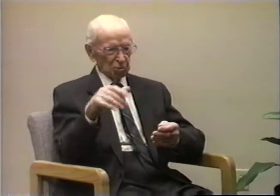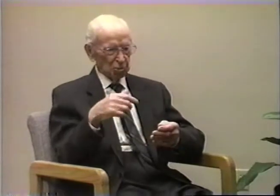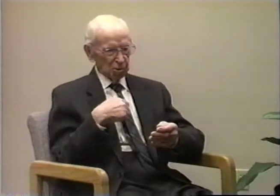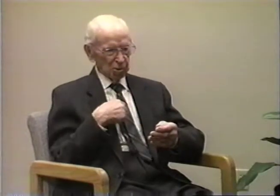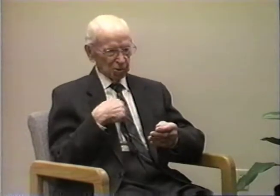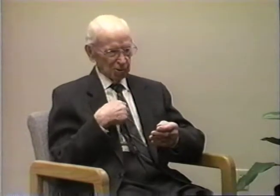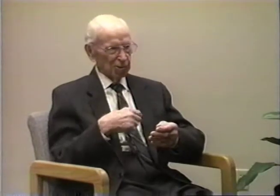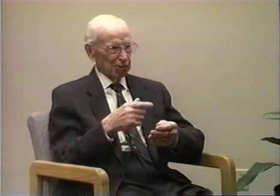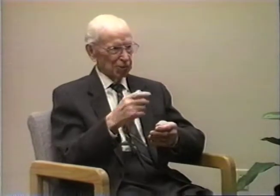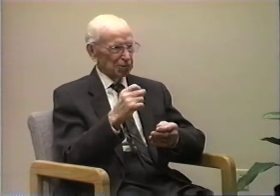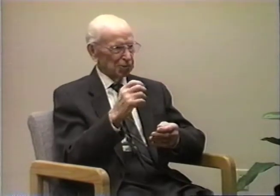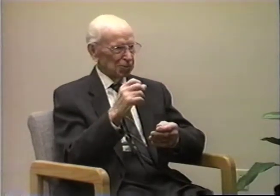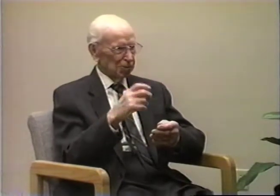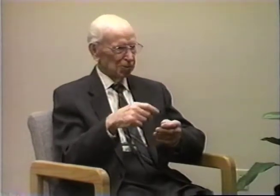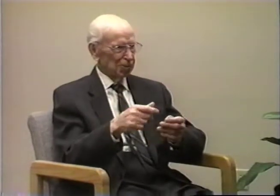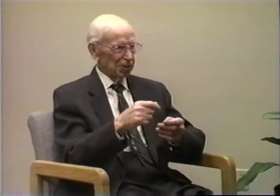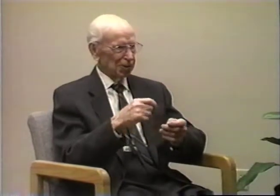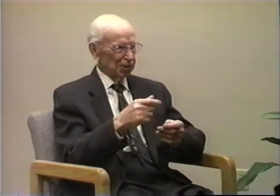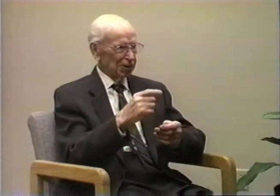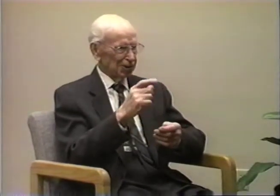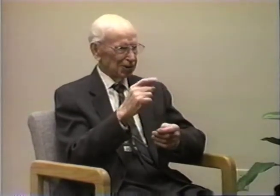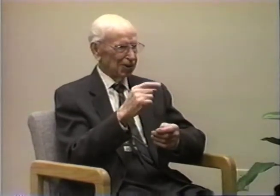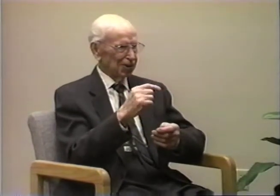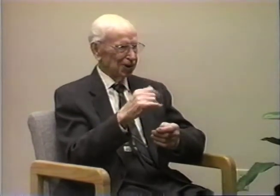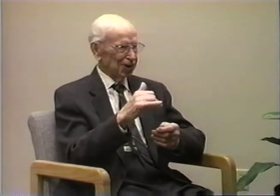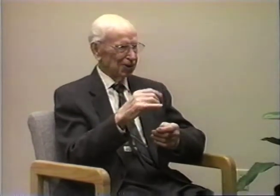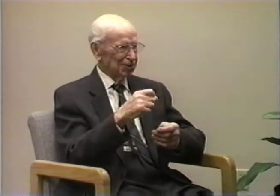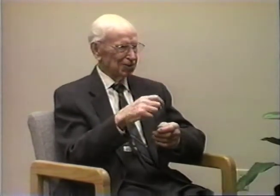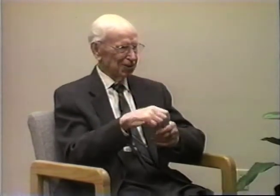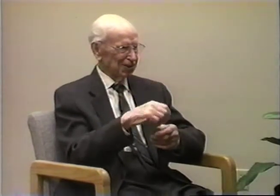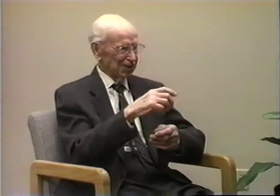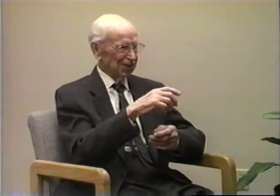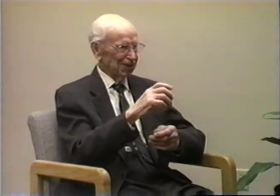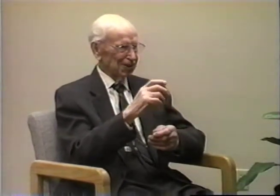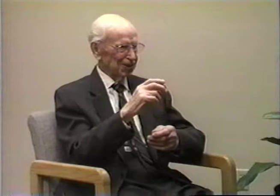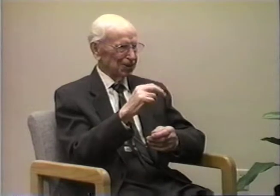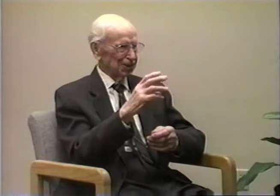who would come and help me read over the information and learn what I had to do.